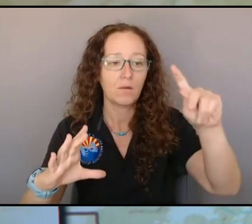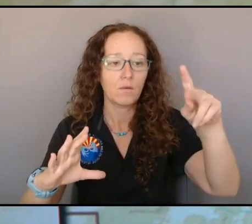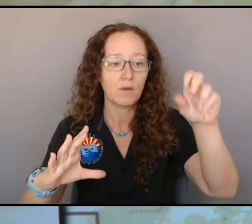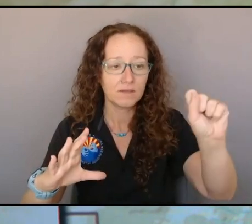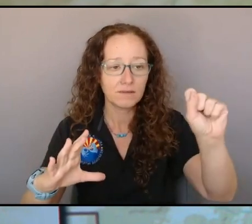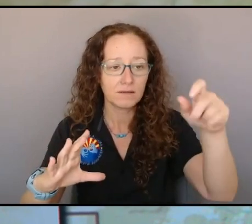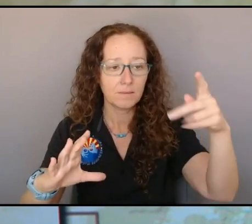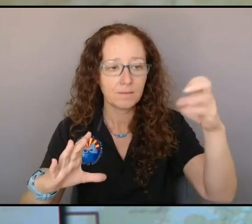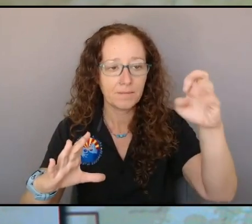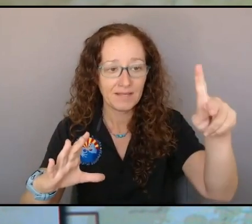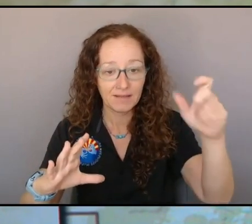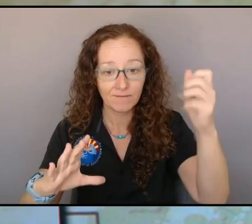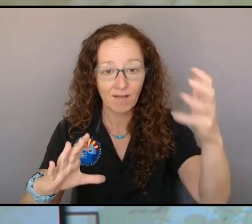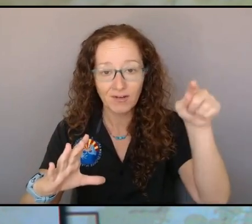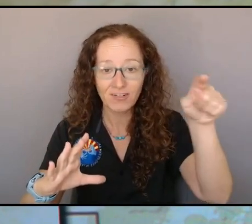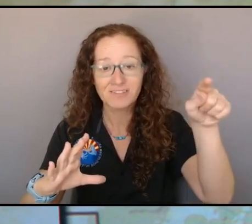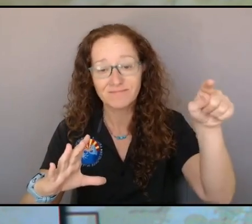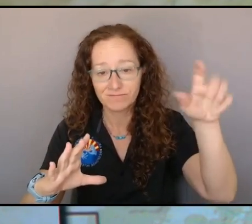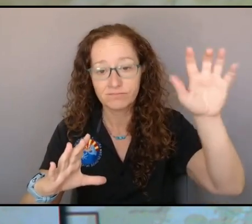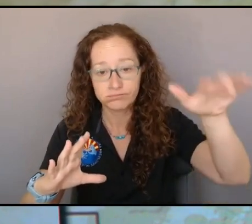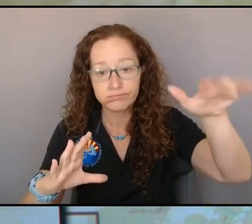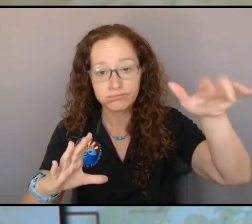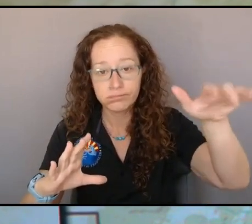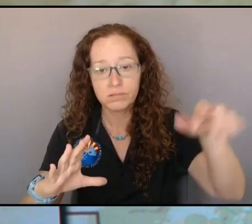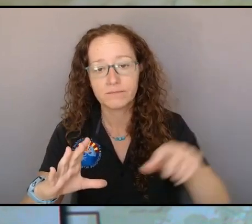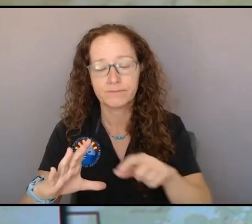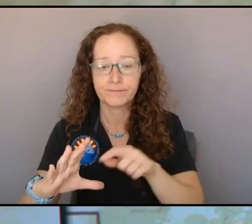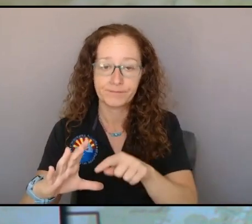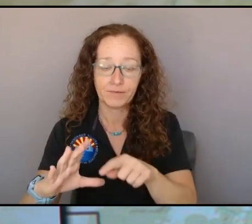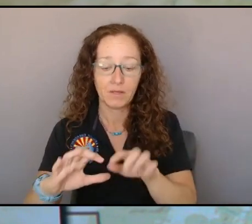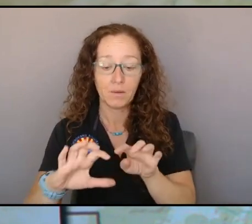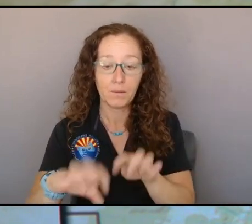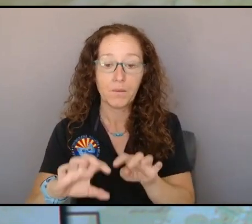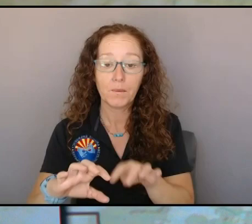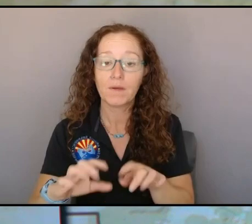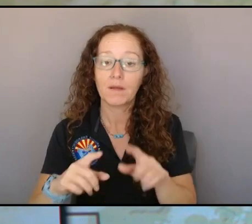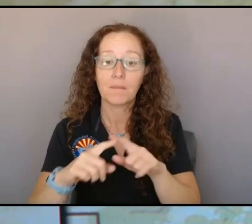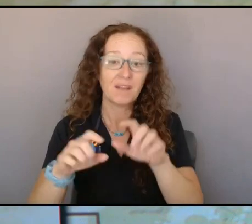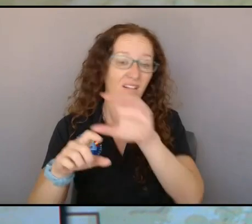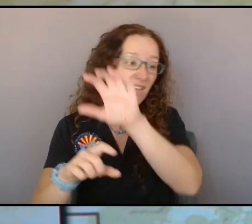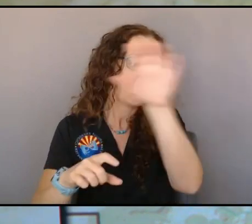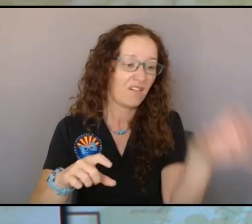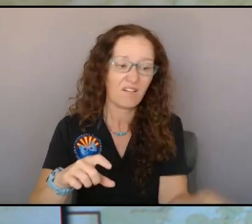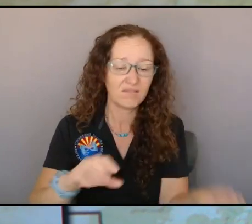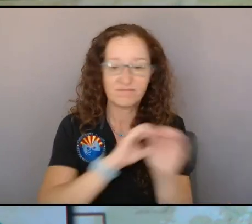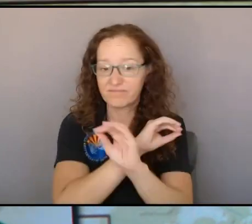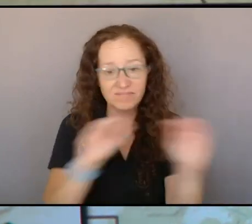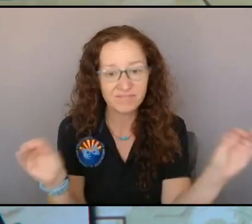be hit and miss. So a lot of this area did not get any rain whatsoever, and then some areas got very heavy rain. Right here